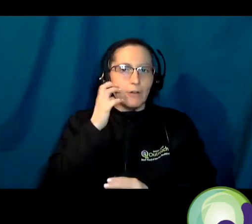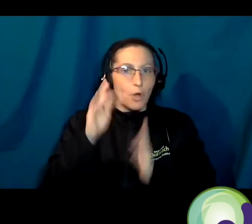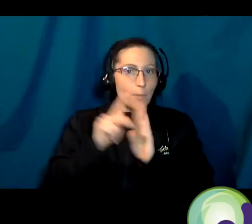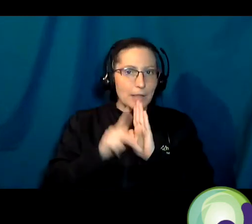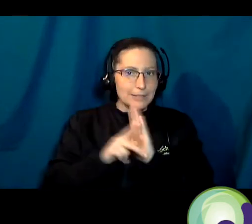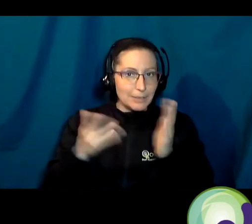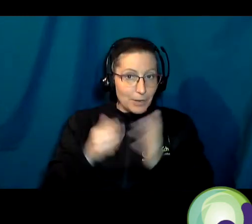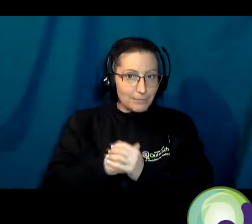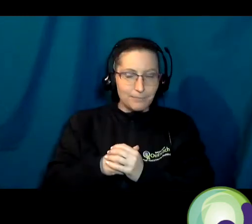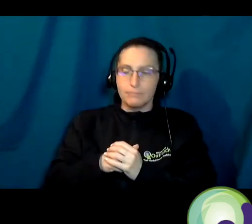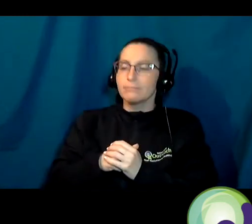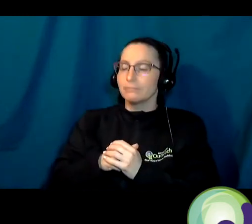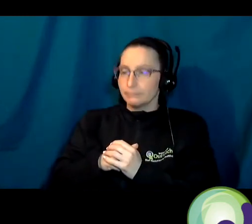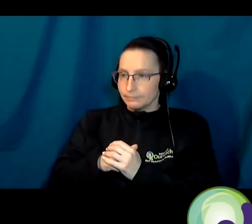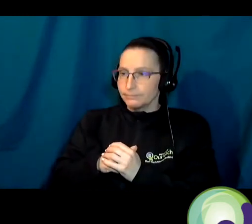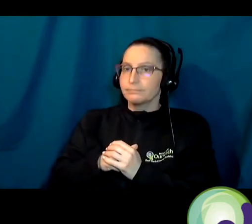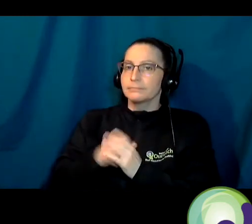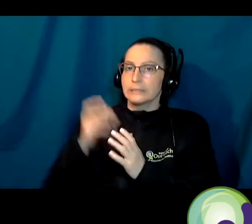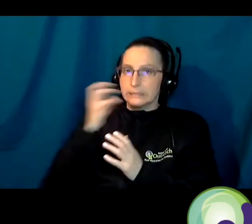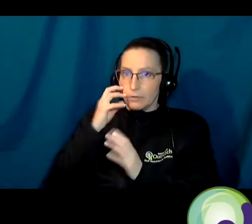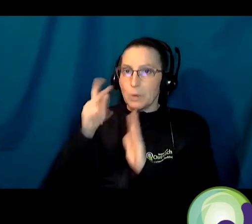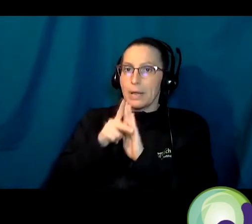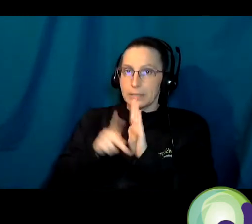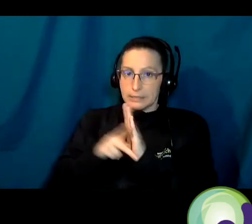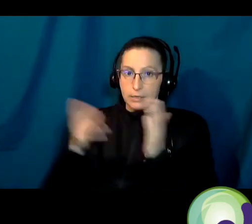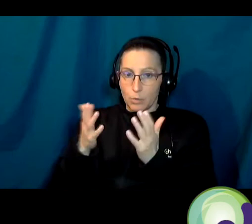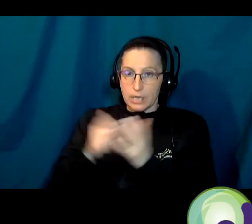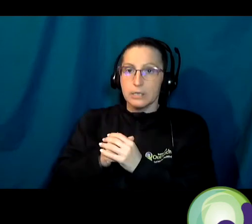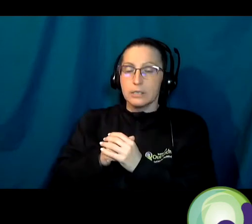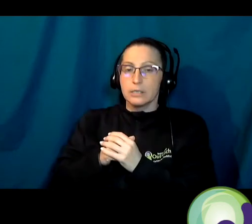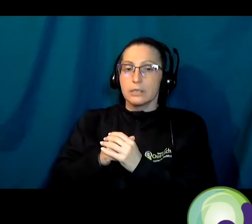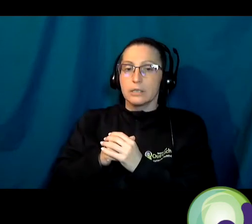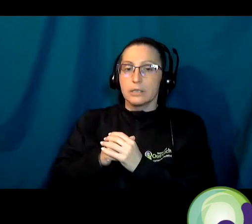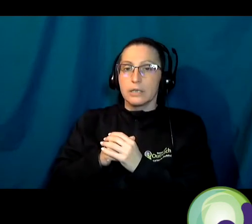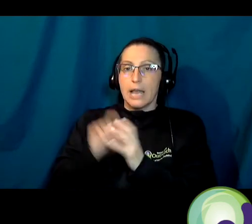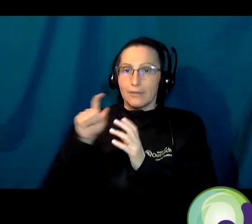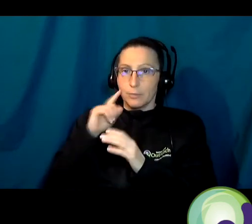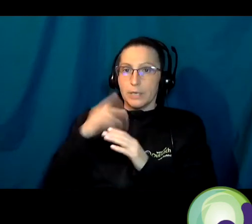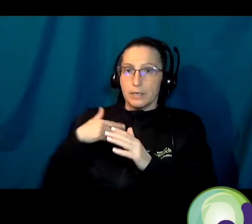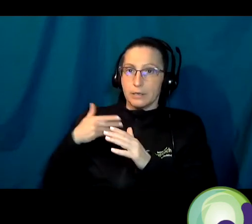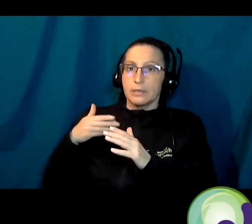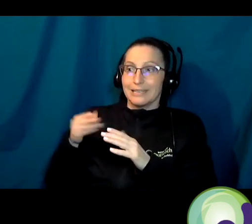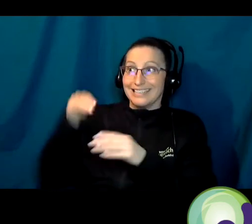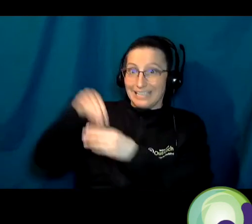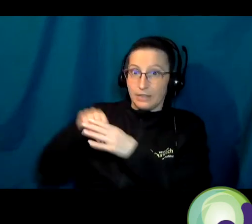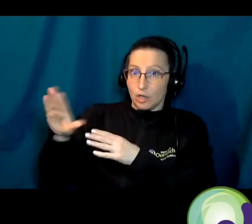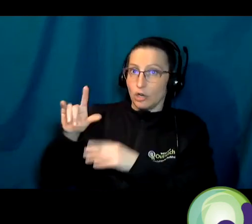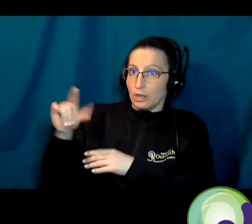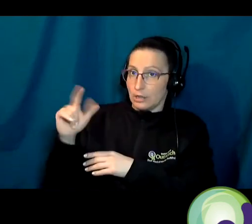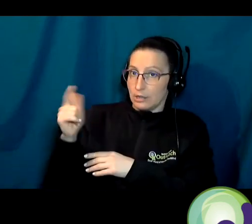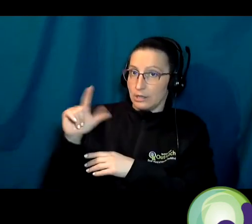policy. And cell phones do need to be put away in their locker, their personal storage locker